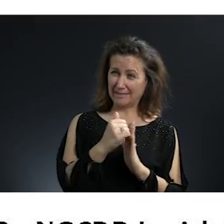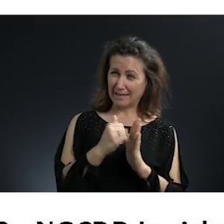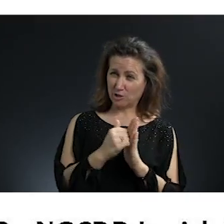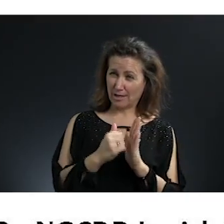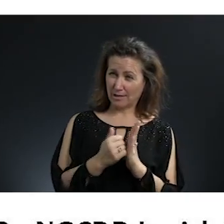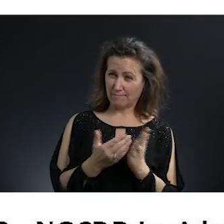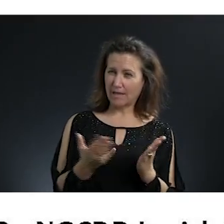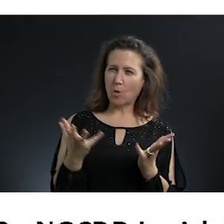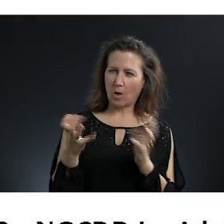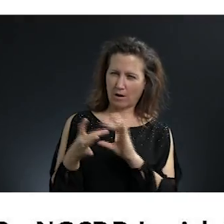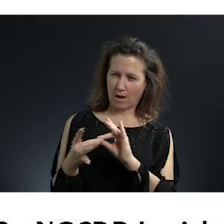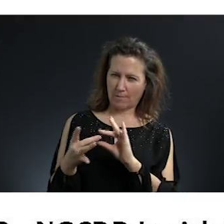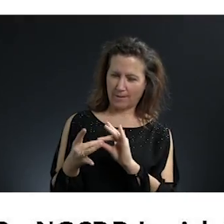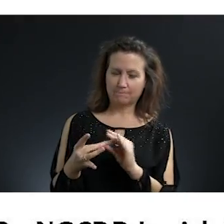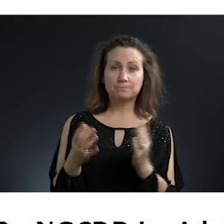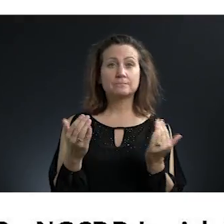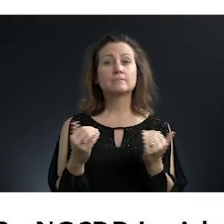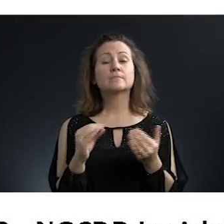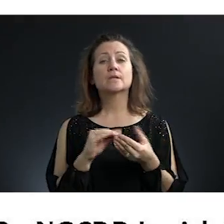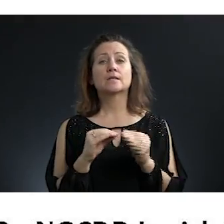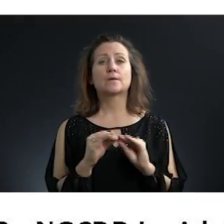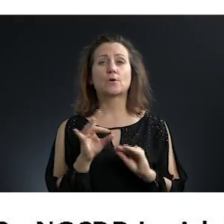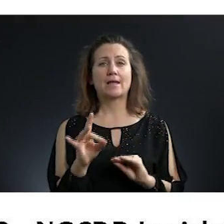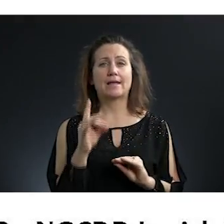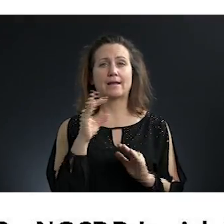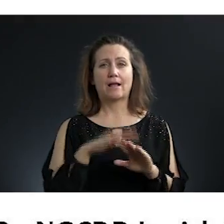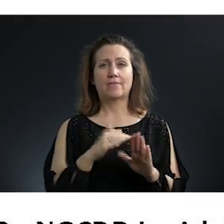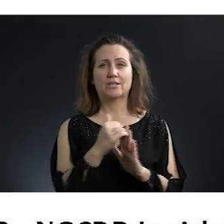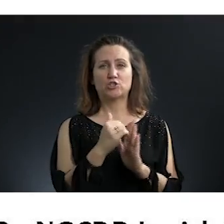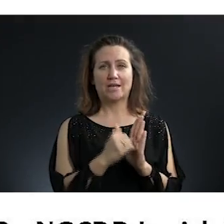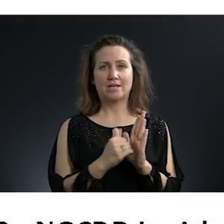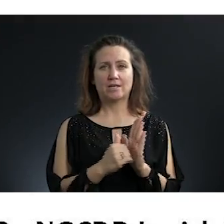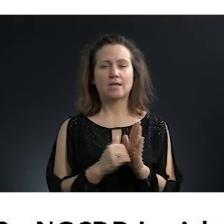item number eight on the agenda is a no action item this is a